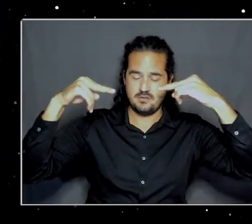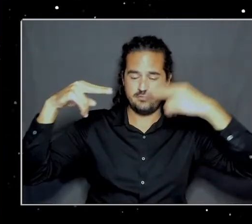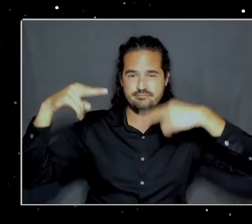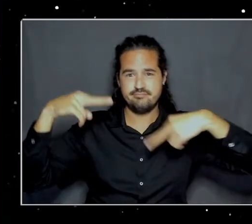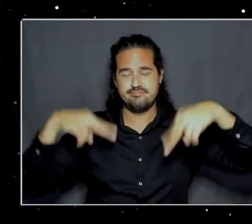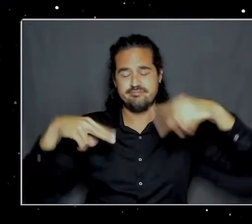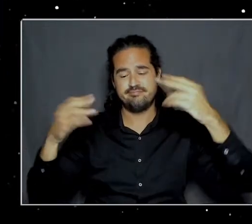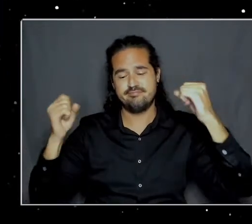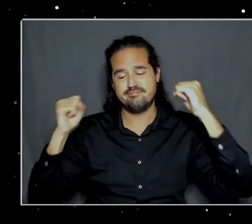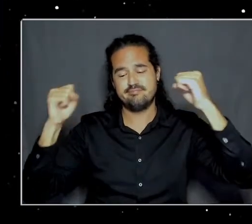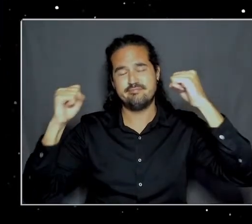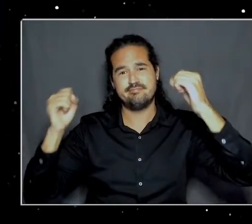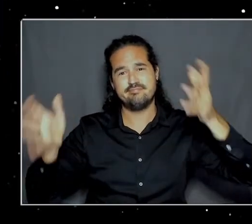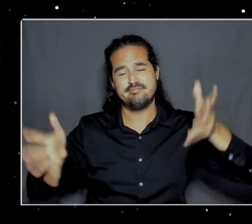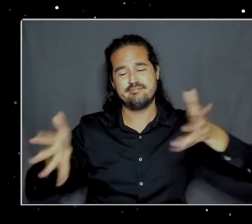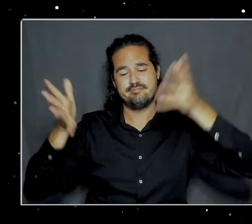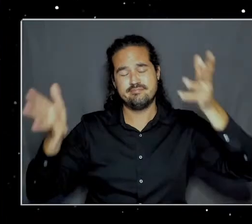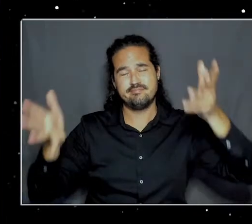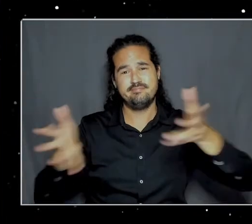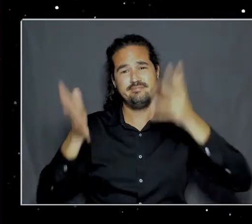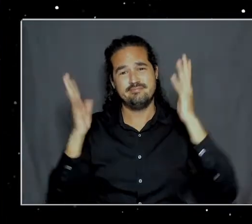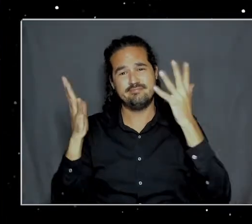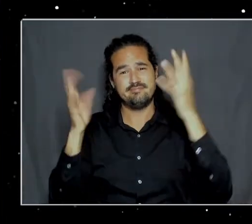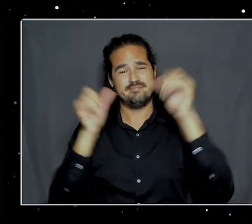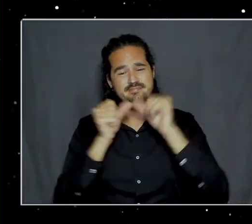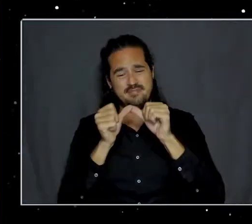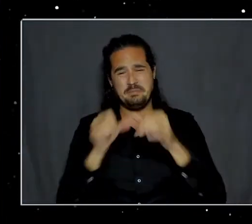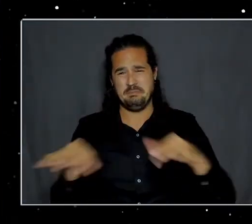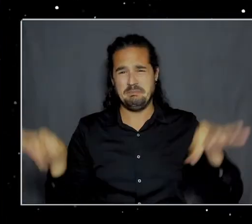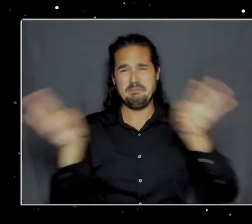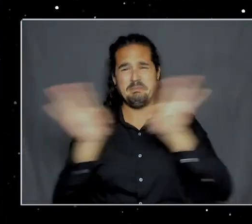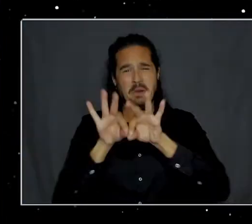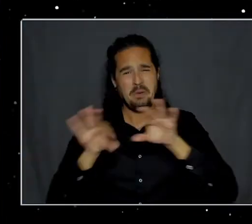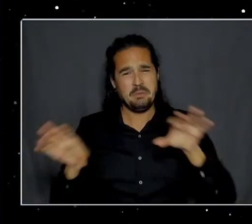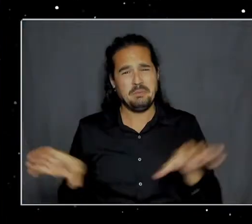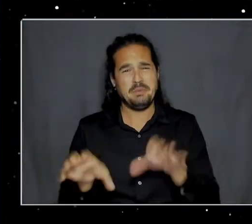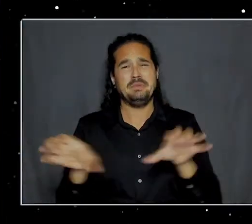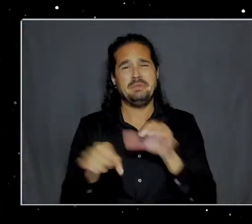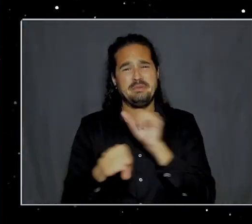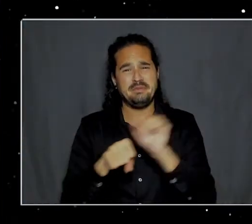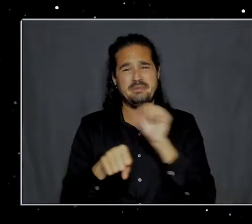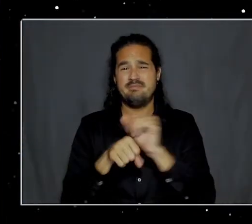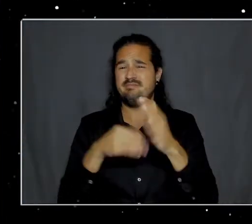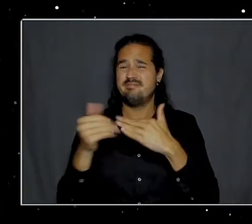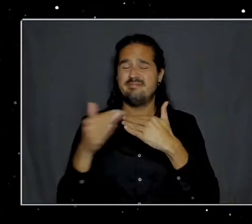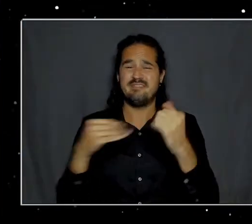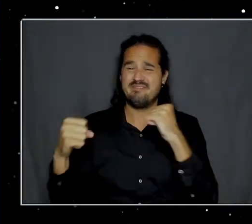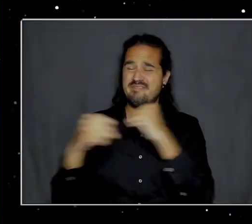OVER YOU ALL, CHEERING YOU ALL ON. KEEP UP THE IMPORTANT WORK.